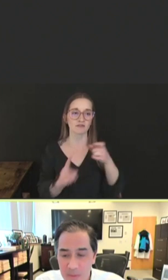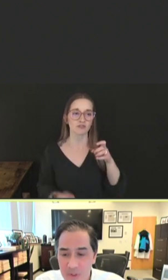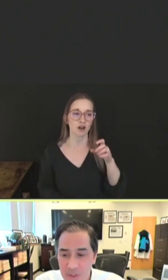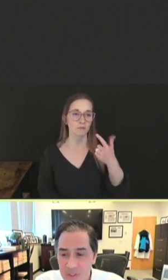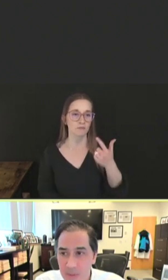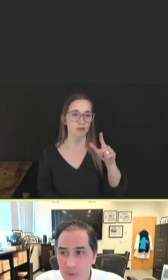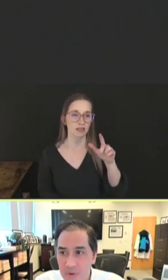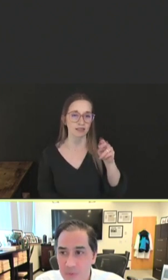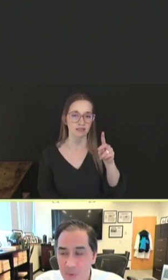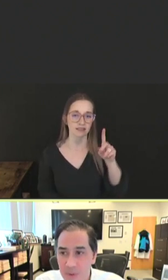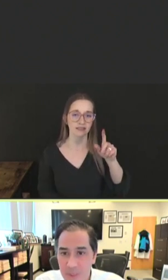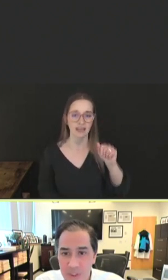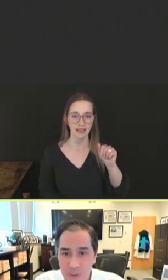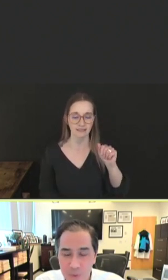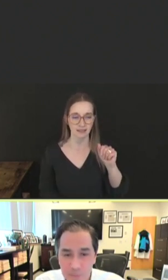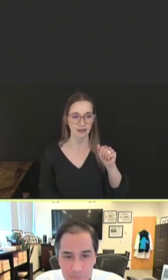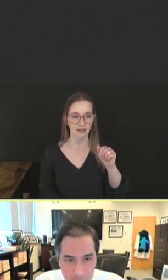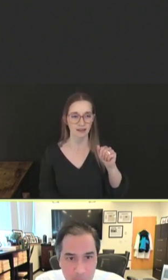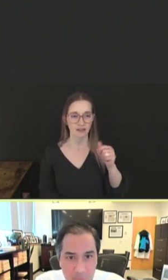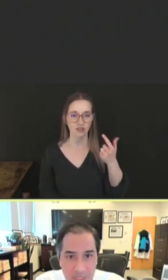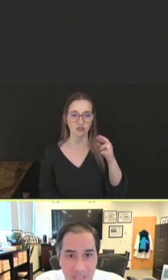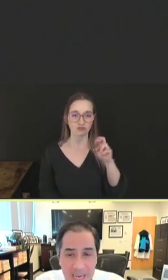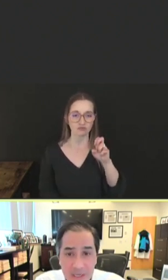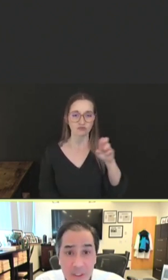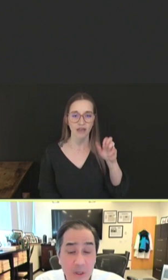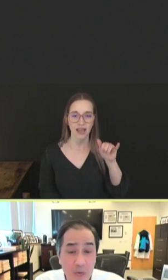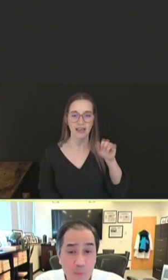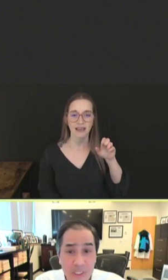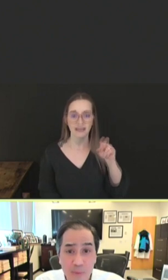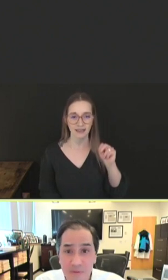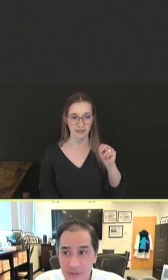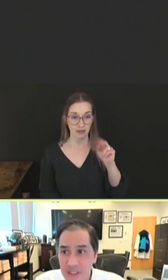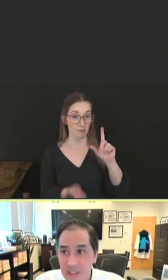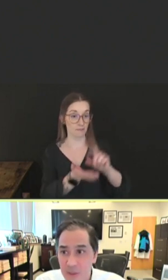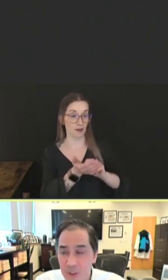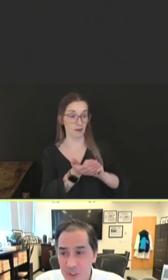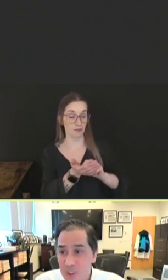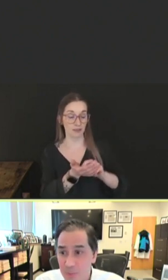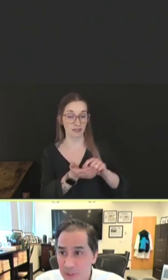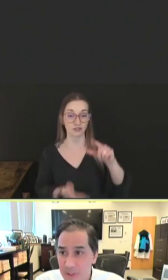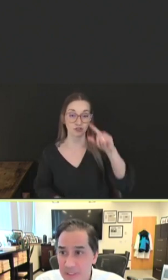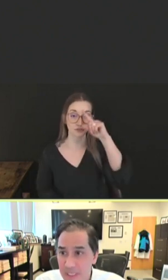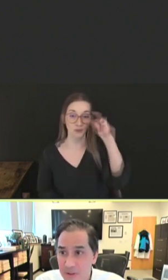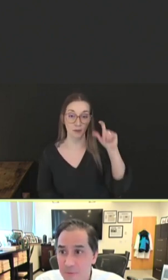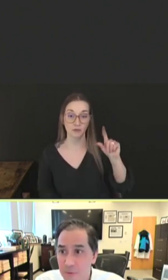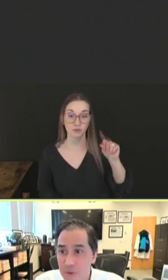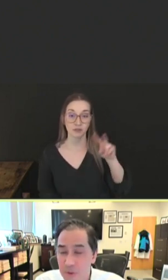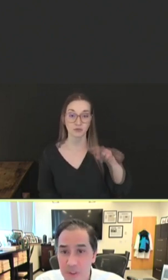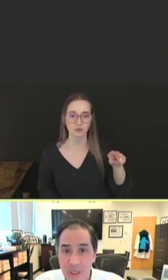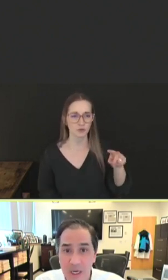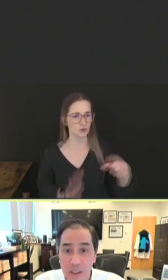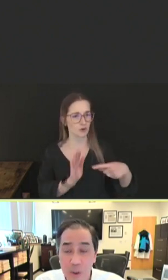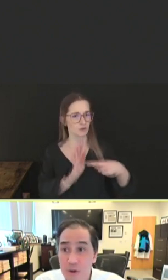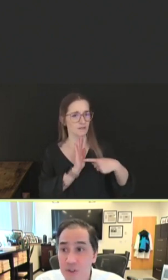published in summer of 2022, and really reflects their initial experience as the first large